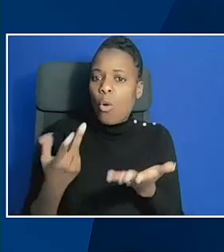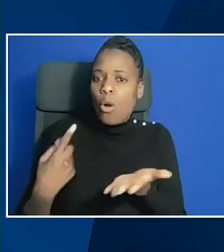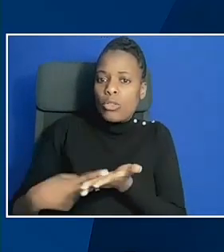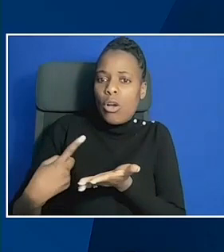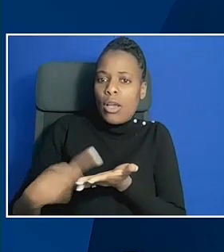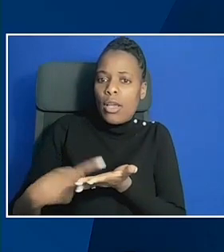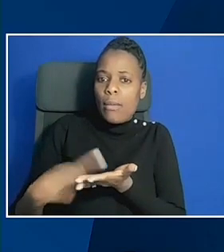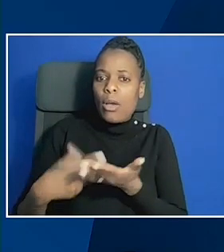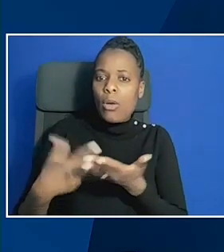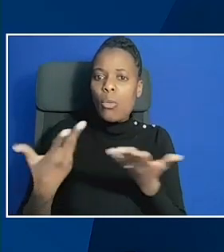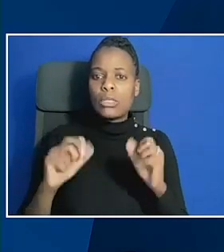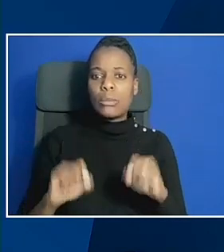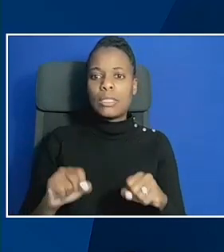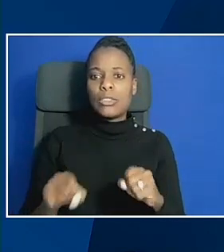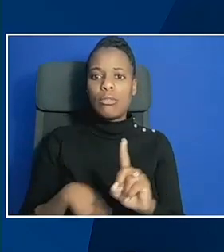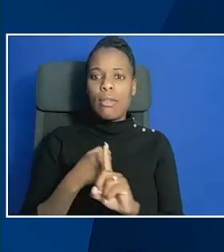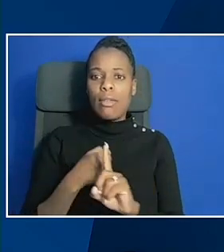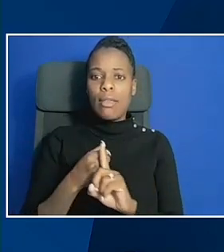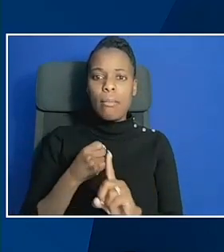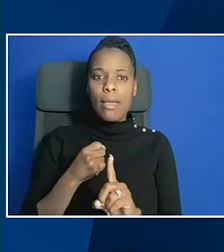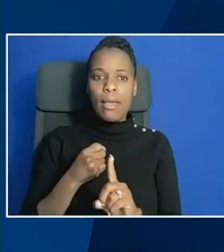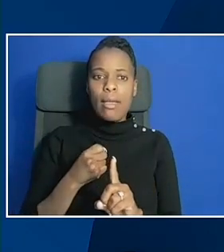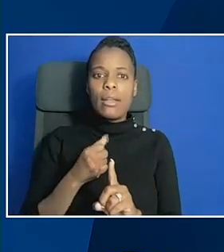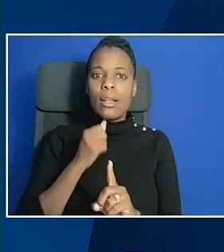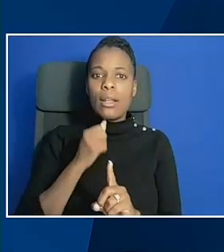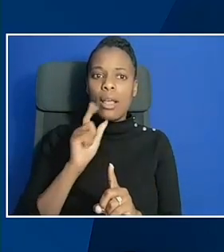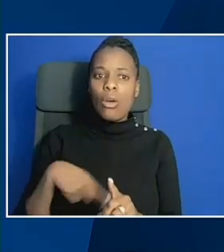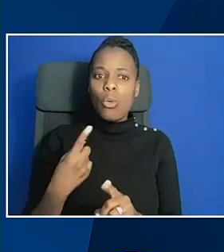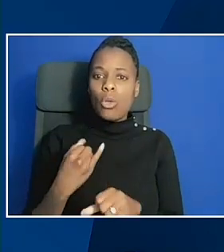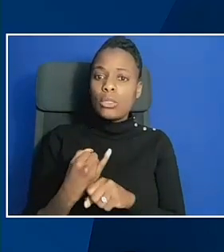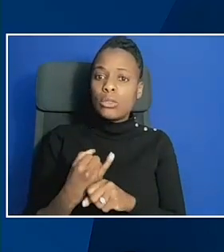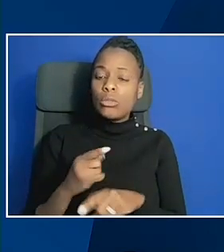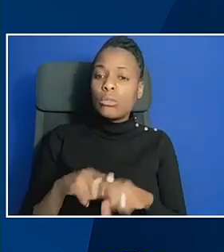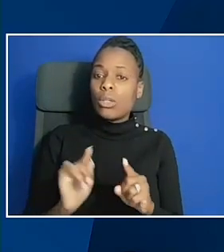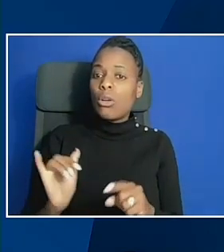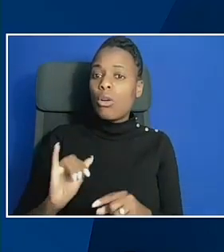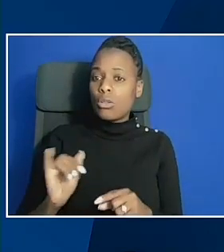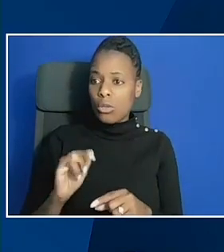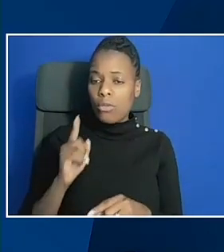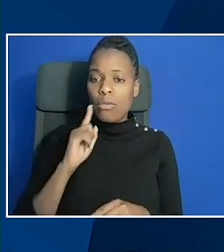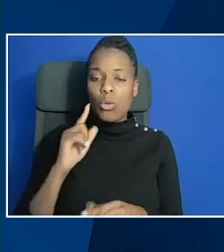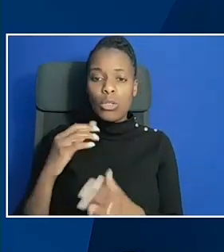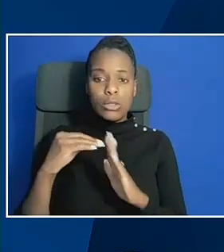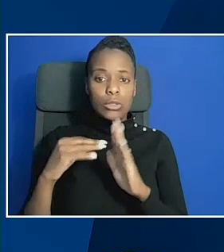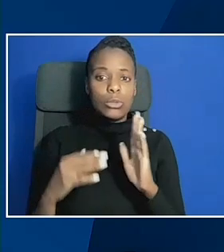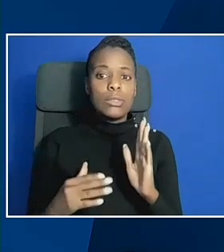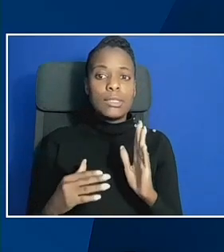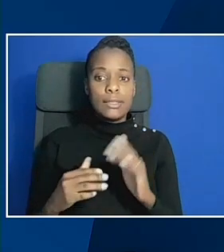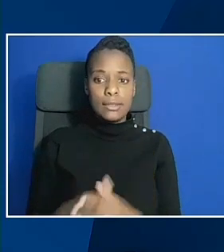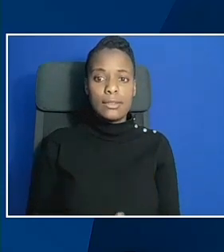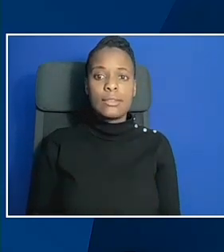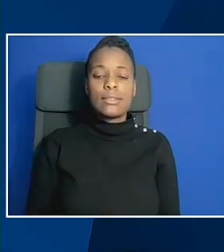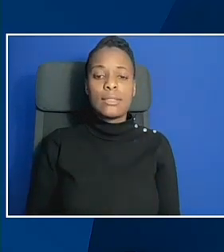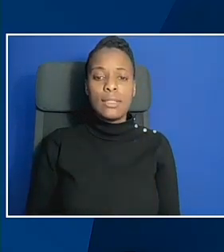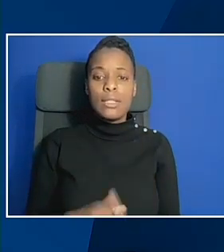might be, not only on institutions but more importantly, on students. So, you know, maybe further defining this.